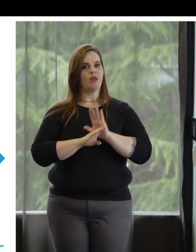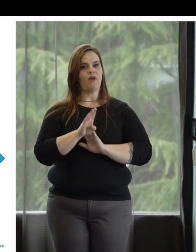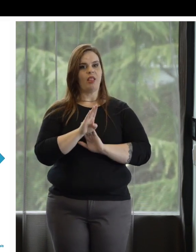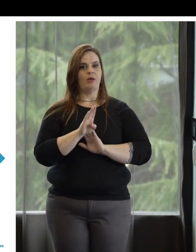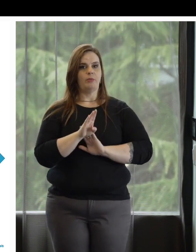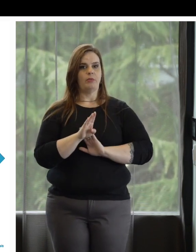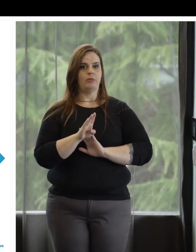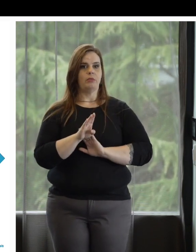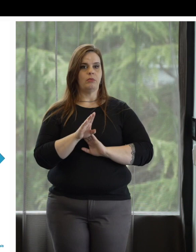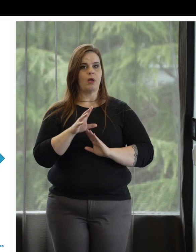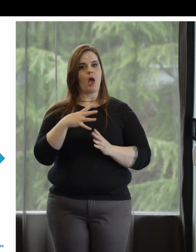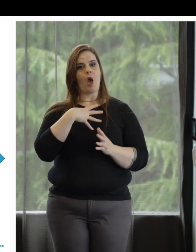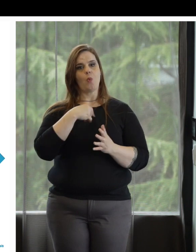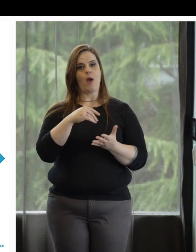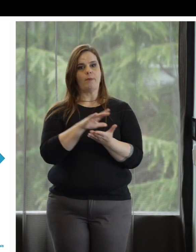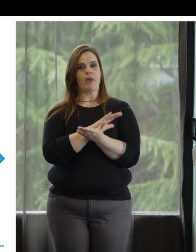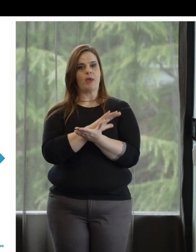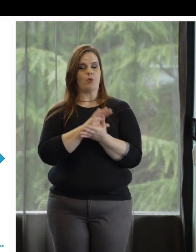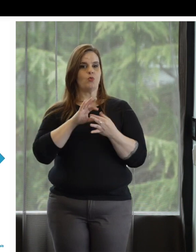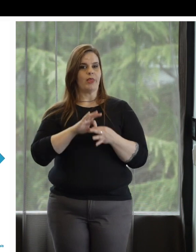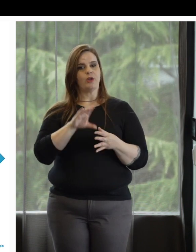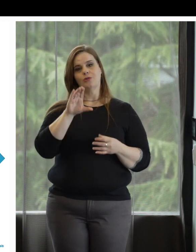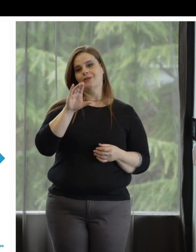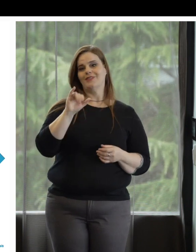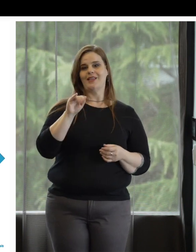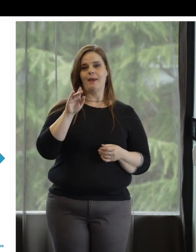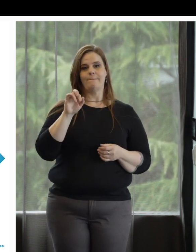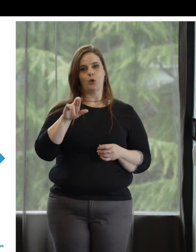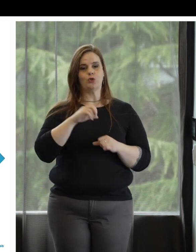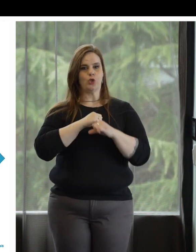White paper on cyber security and privacy.